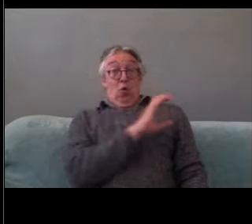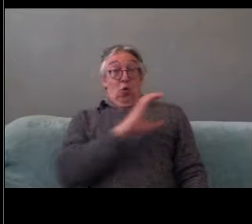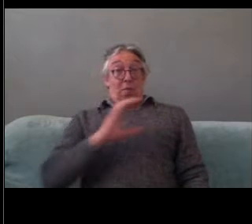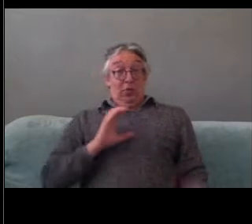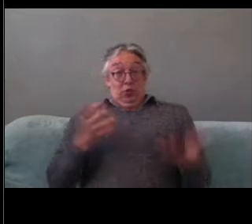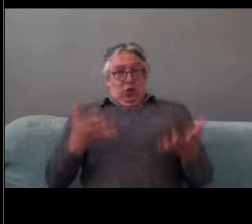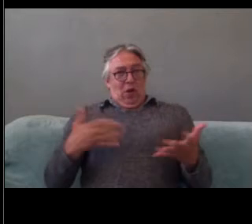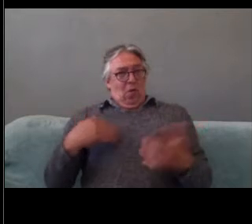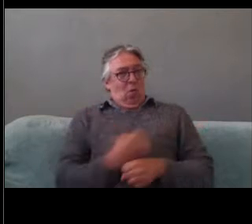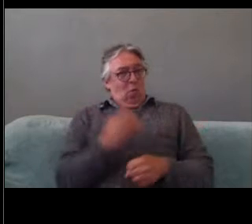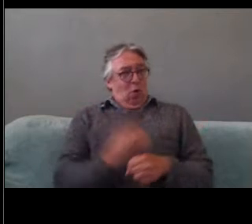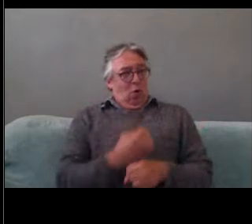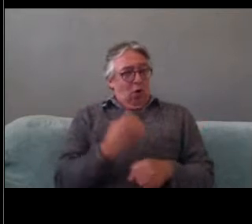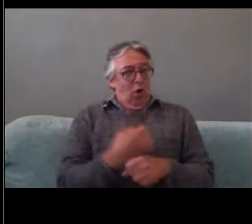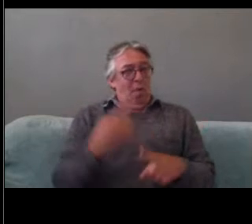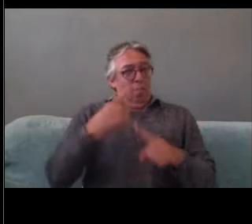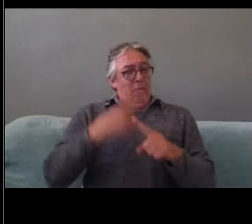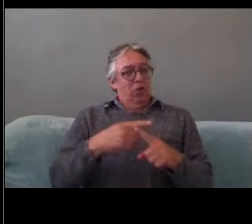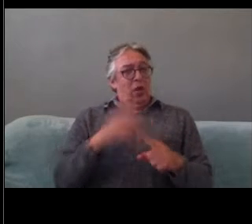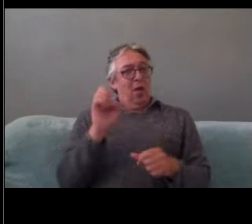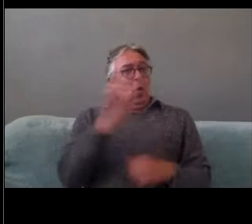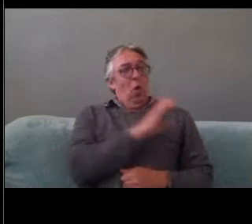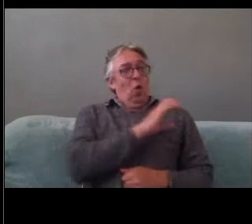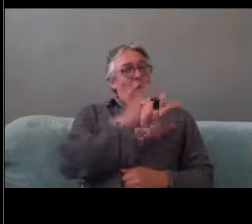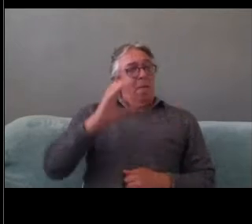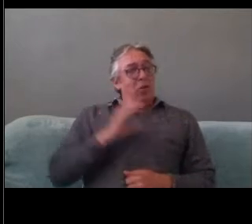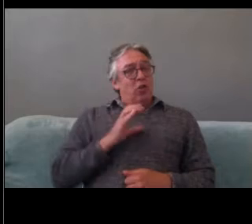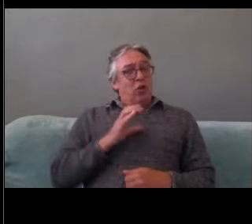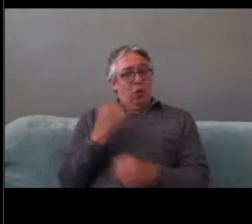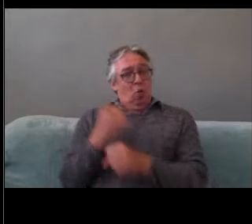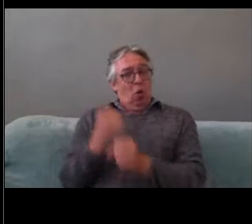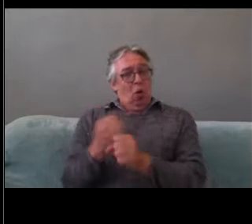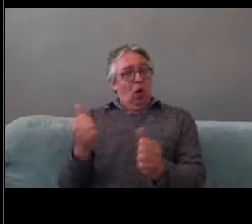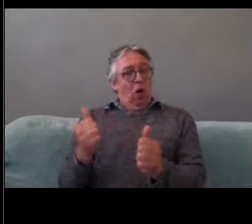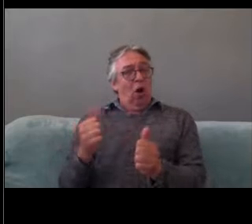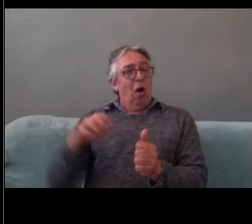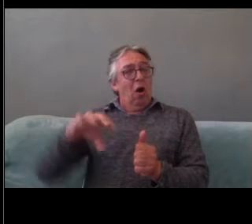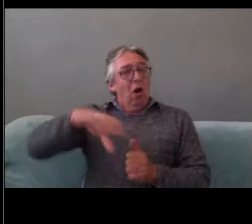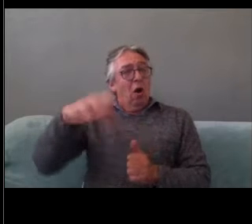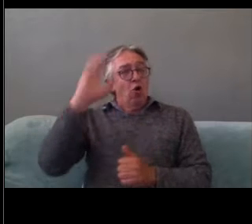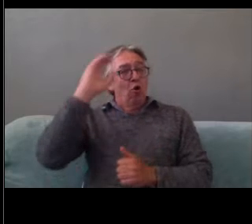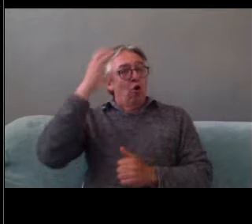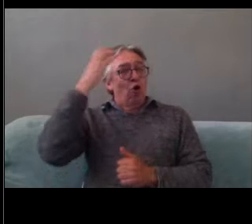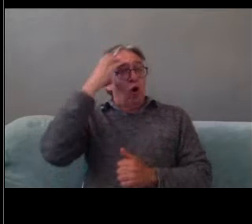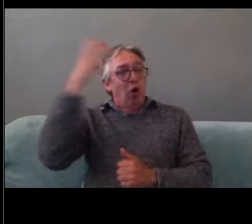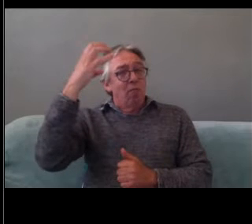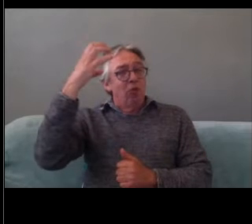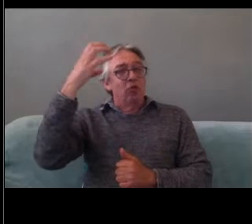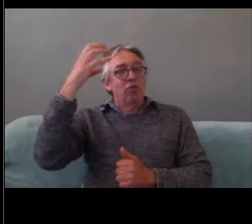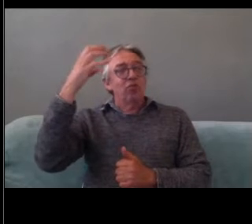to find the best response to the current challenges. If you go, thank you so much, to the first slide.